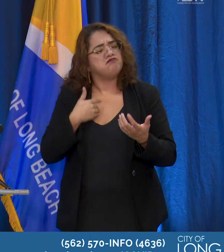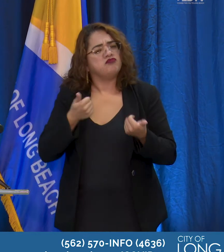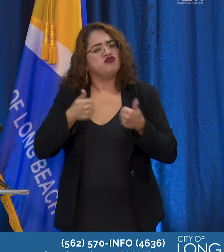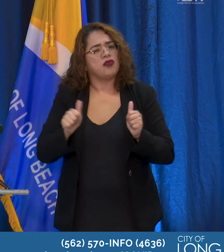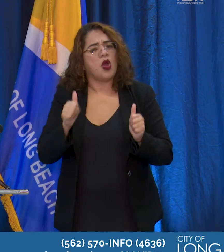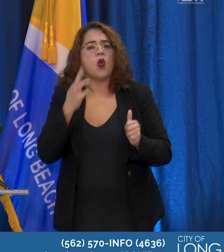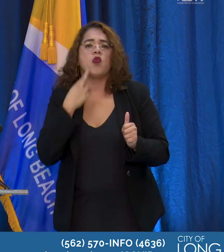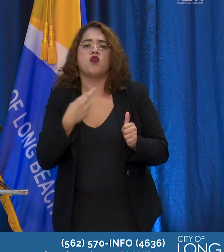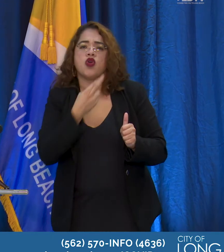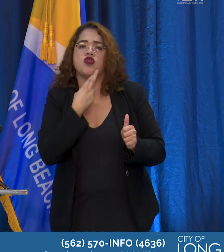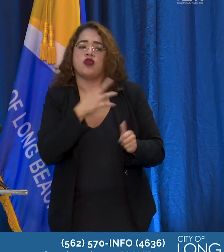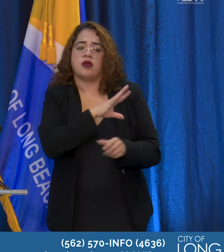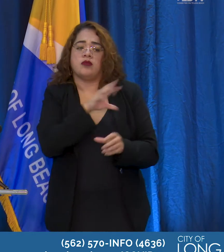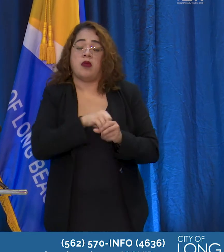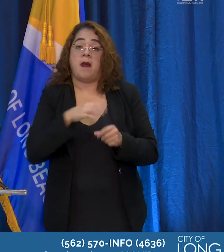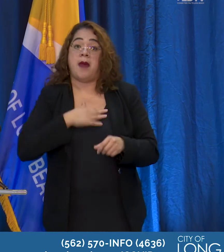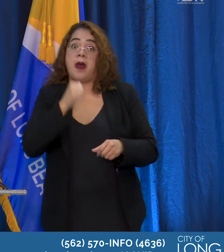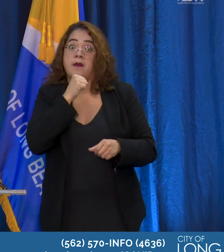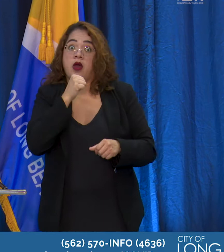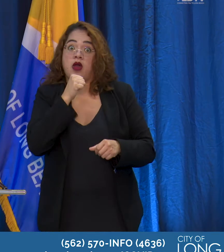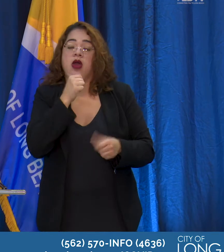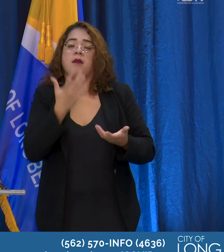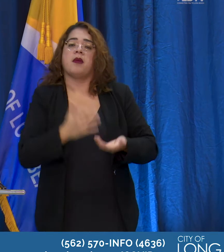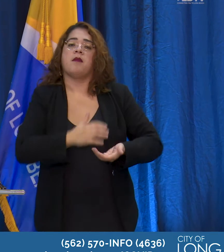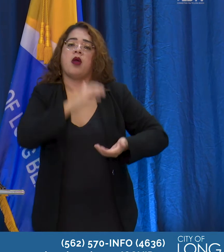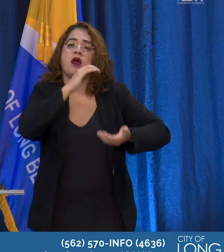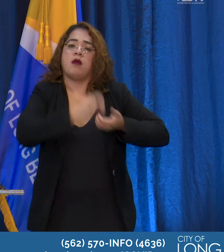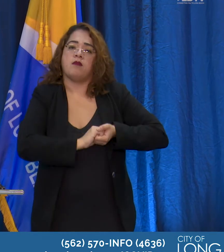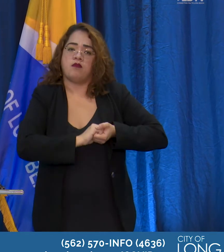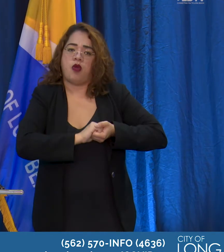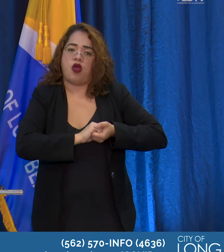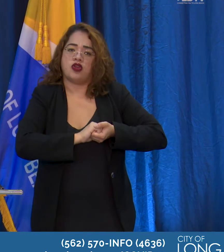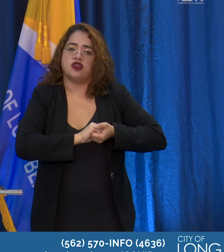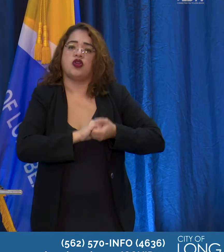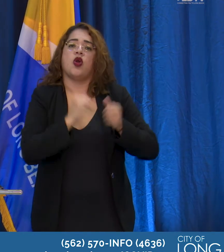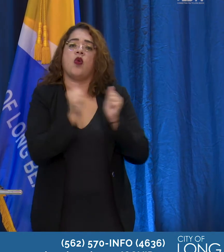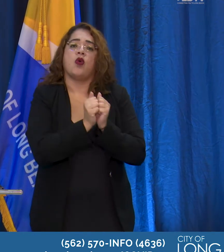as in a partnership with another environmental health approved kitchen,